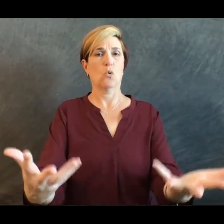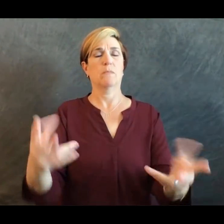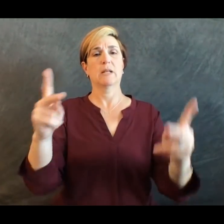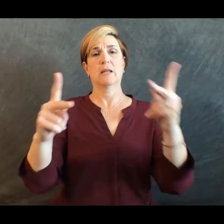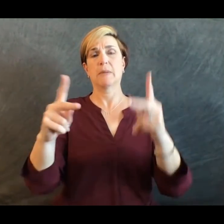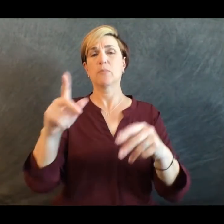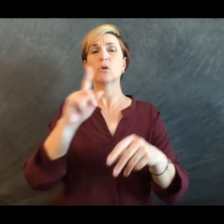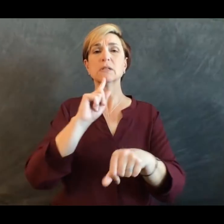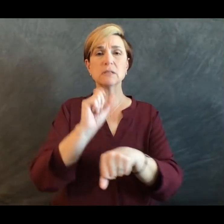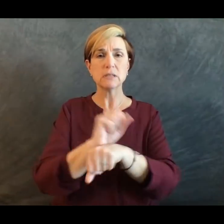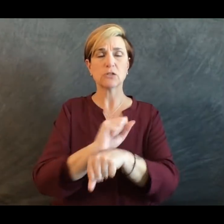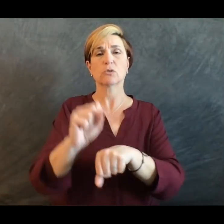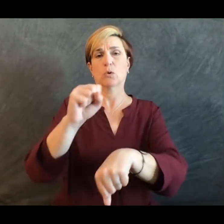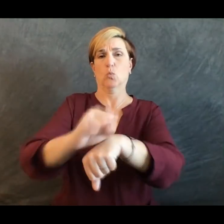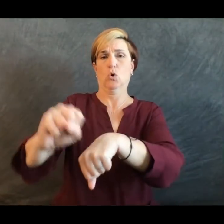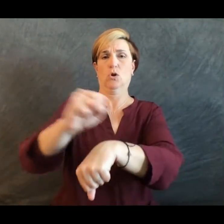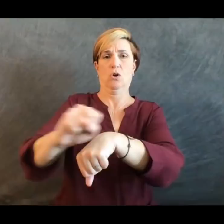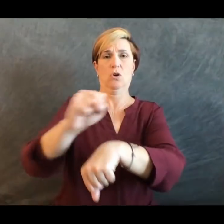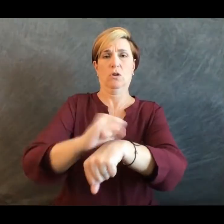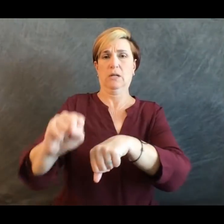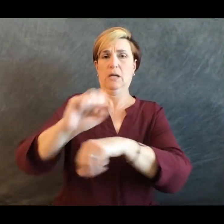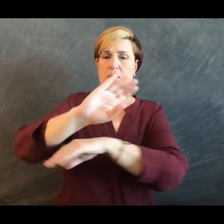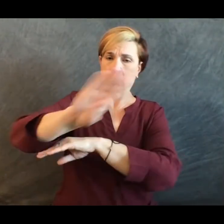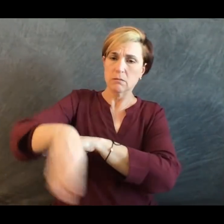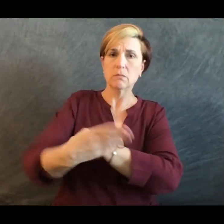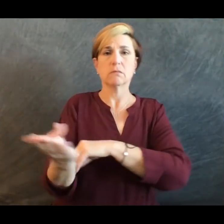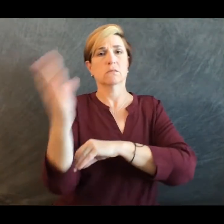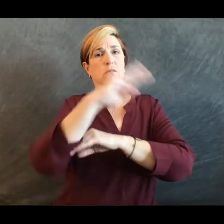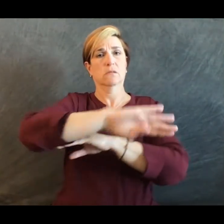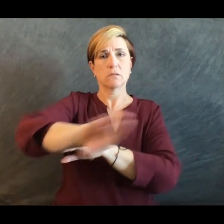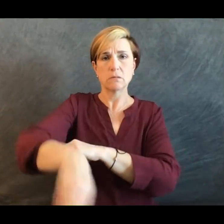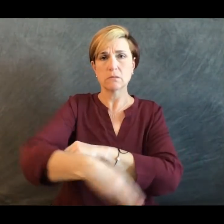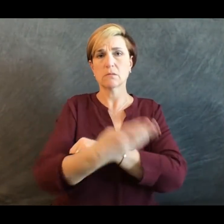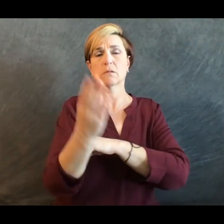around the clock to partner with States to partner with local health officials